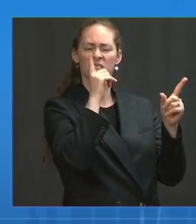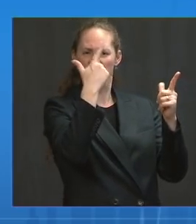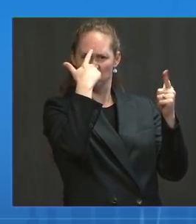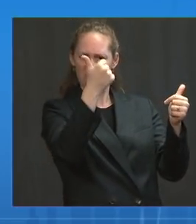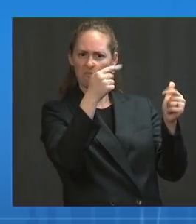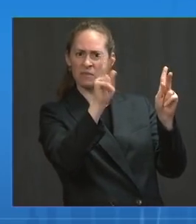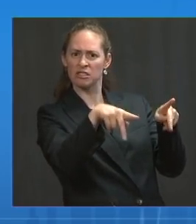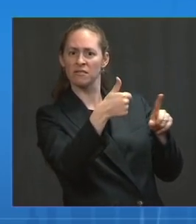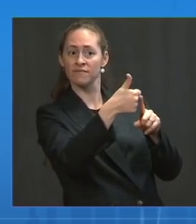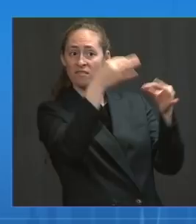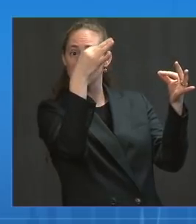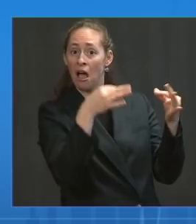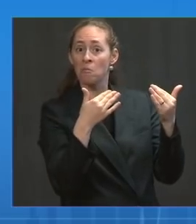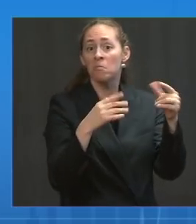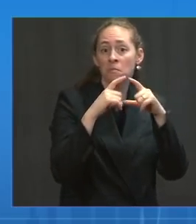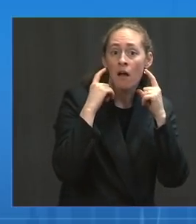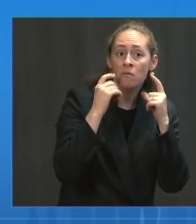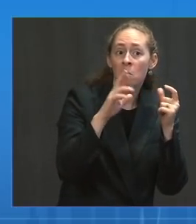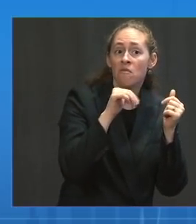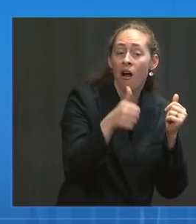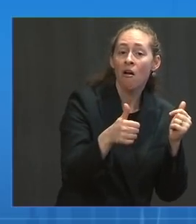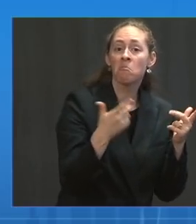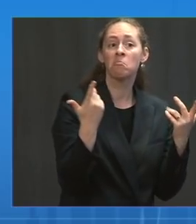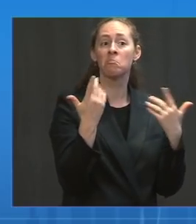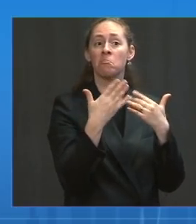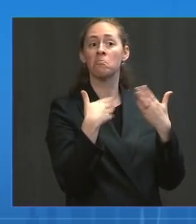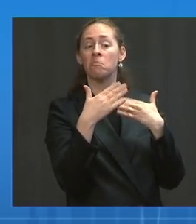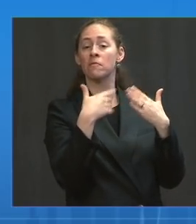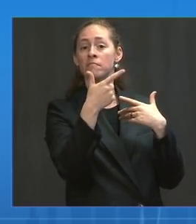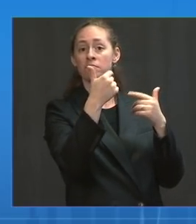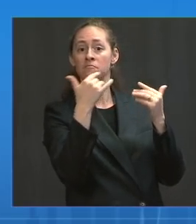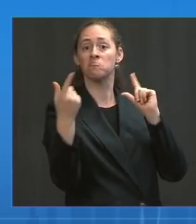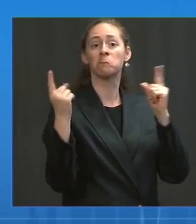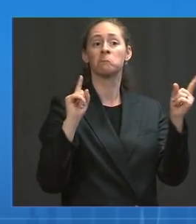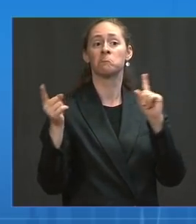and how and when to continue practicing social distancing and other mitigation measures?